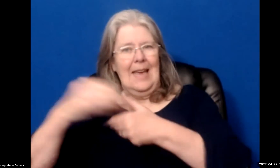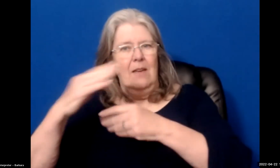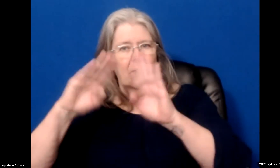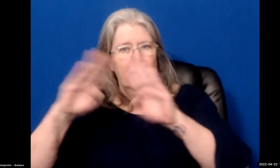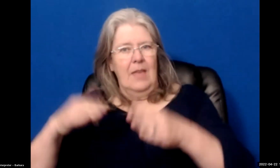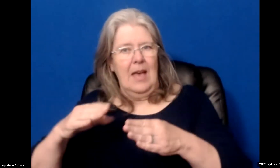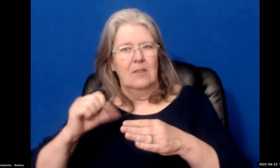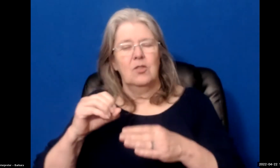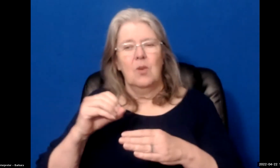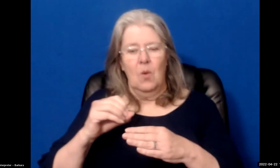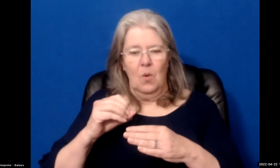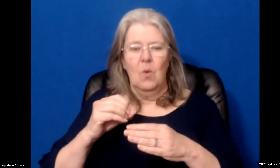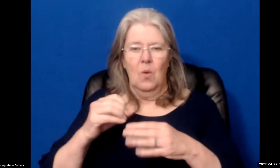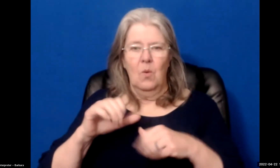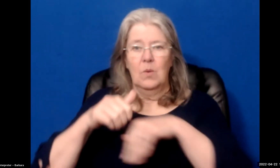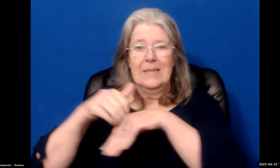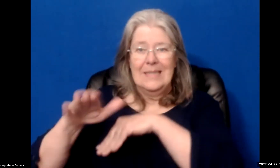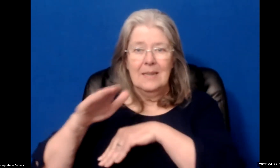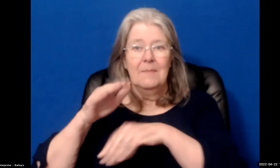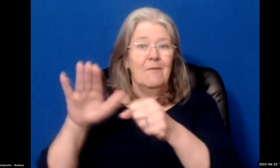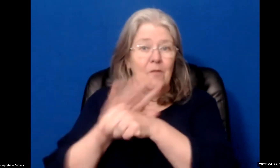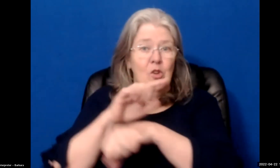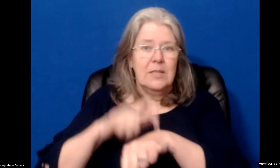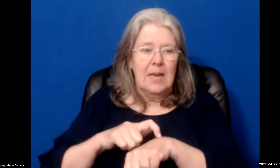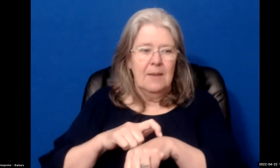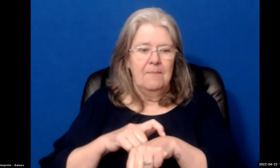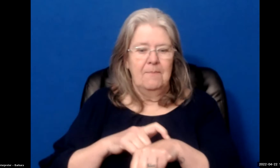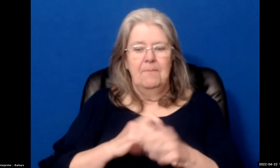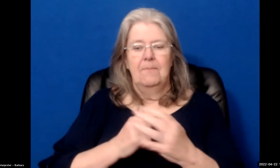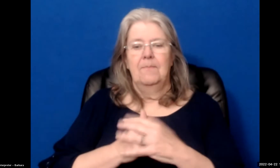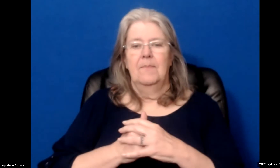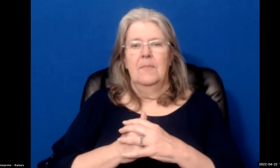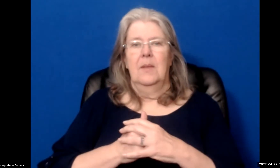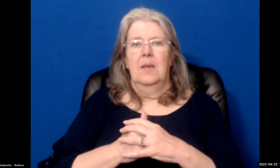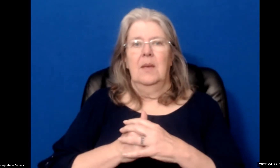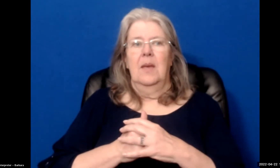and school really was not an option for him to be at.